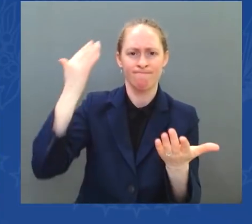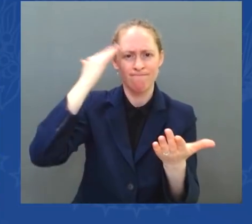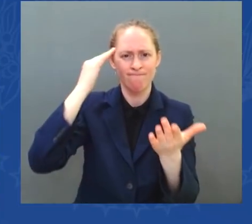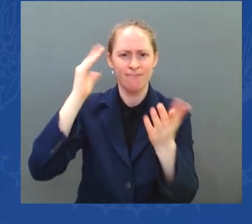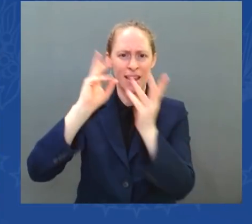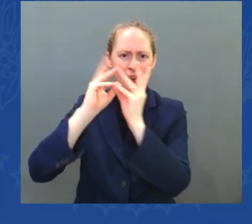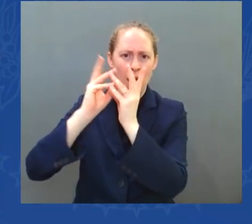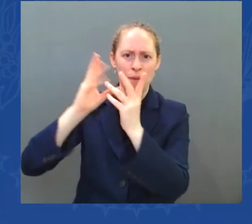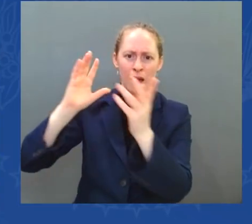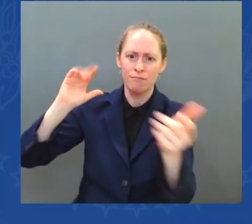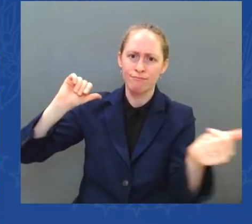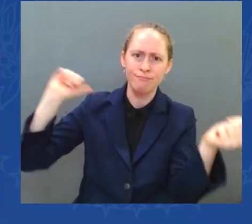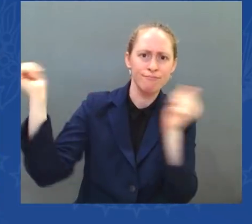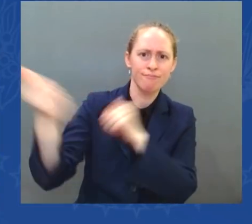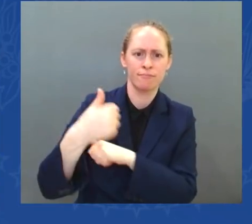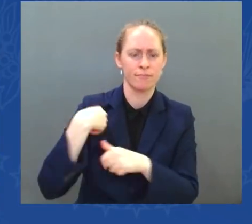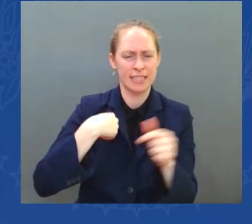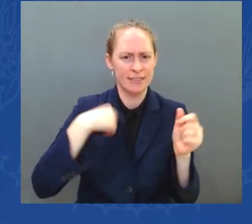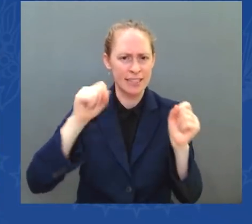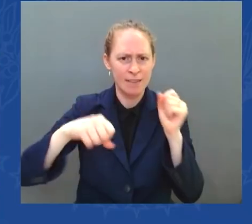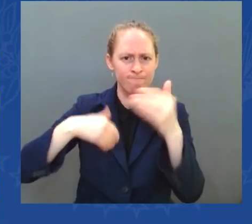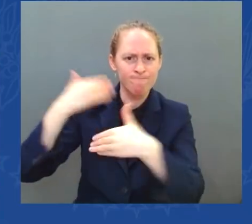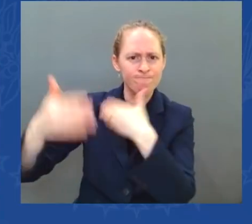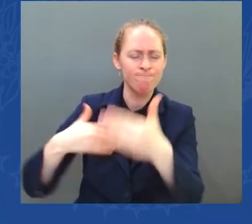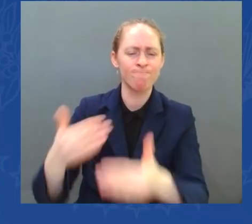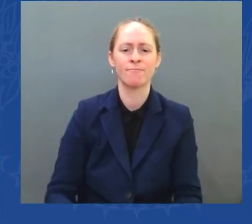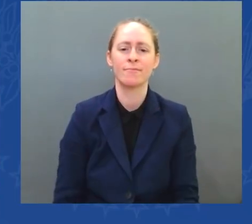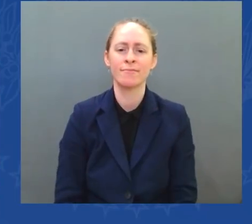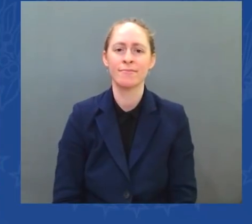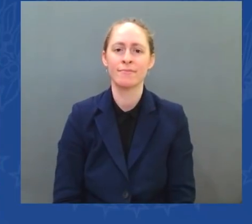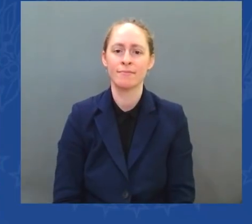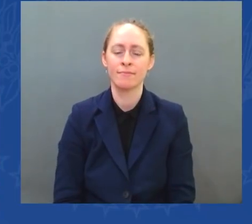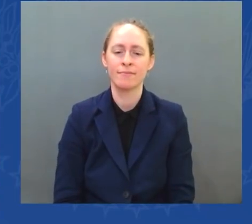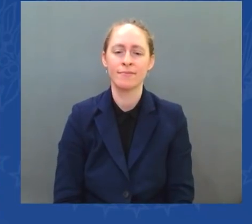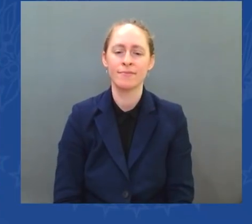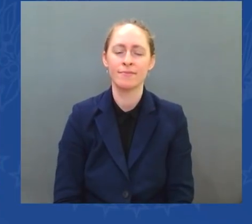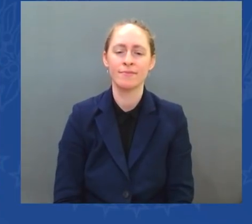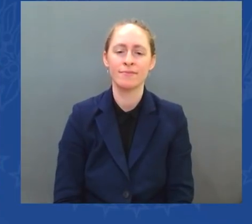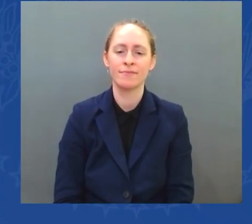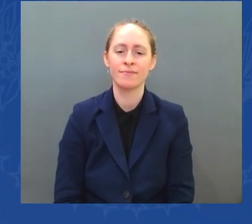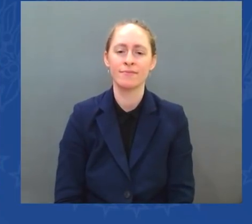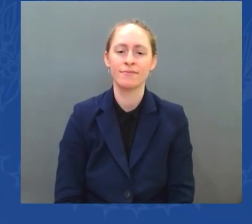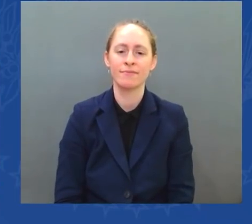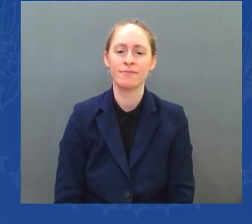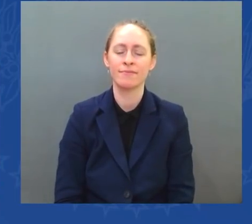going to now is the build back better world, so all those countries in Africa and Latin America